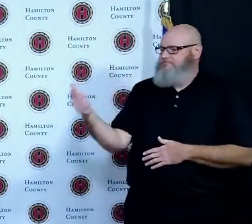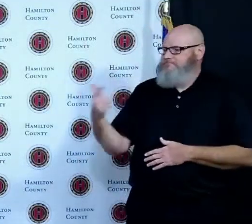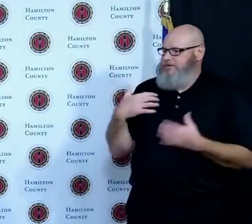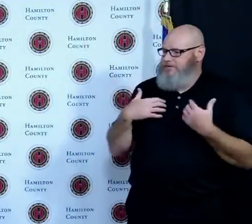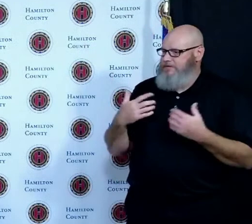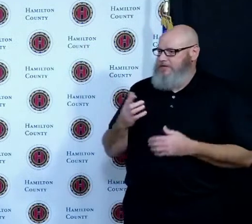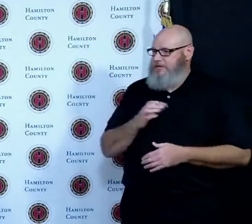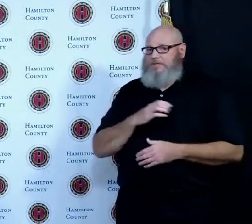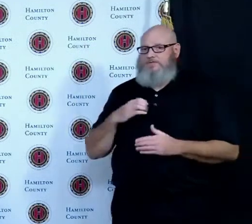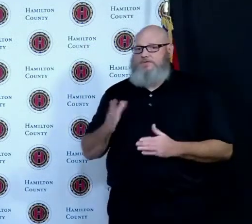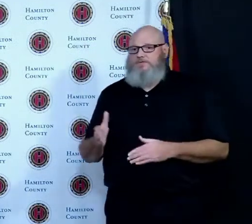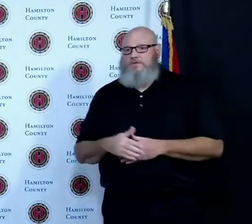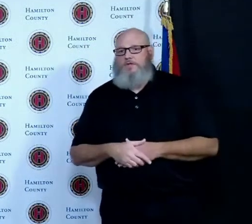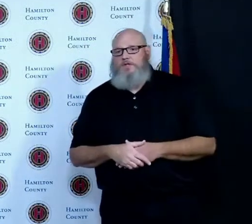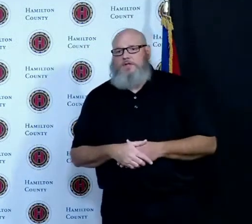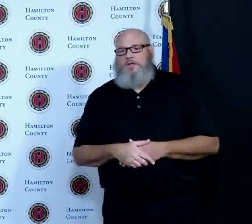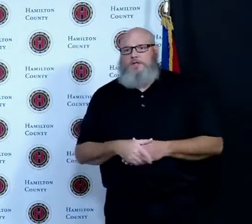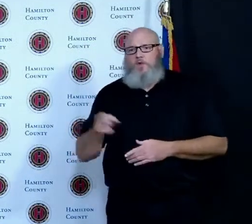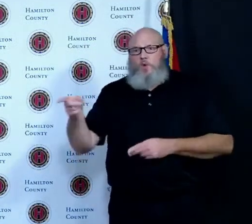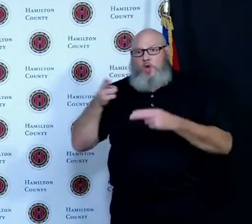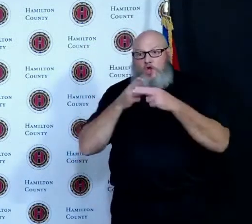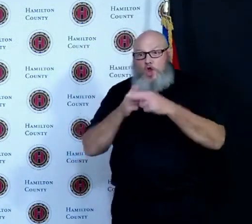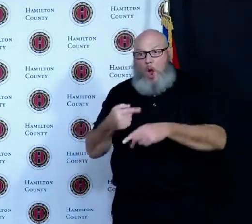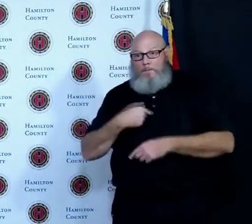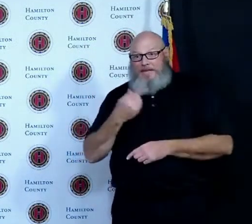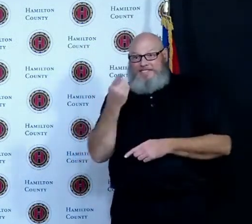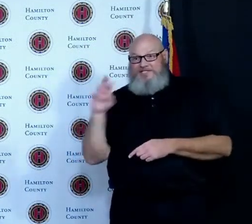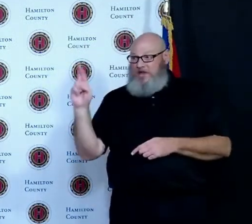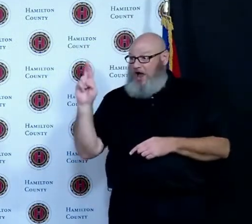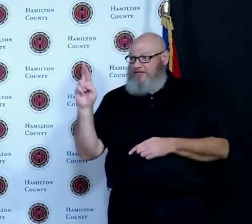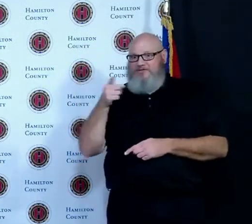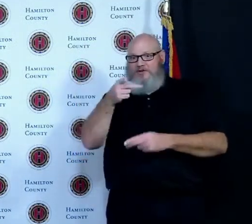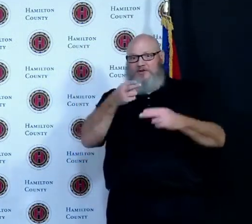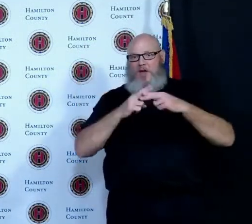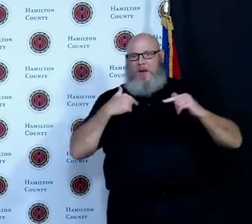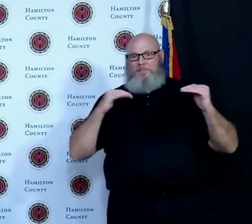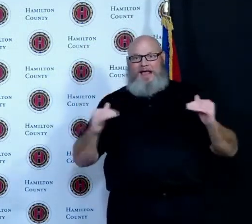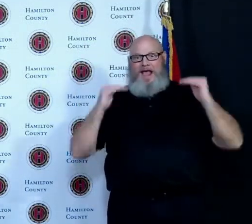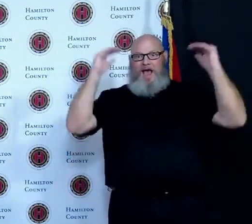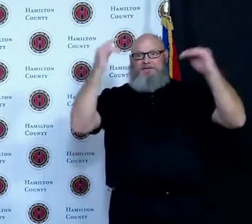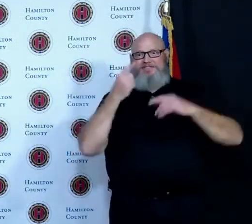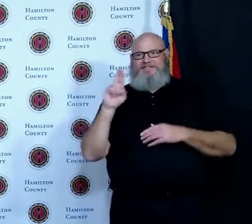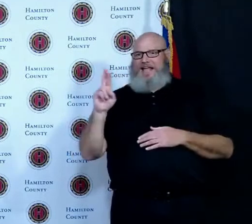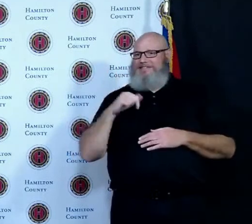I think I just got elevated there I can assure you I don't have the qualifications for that well